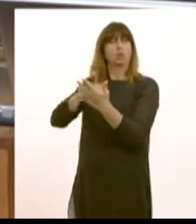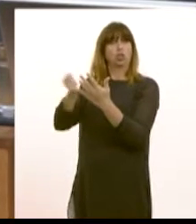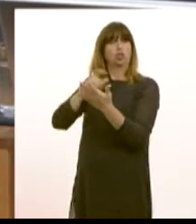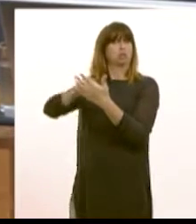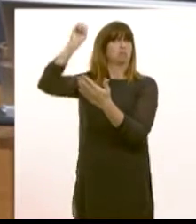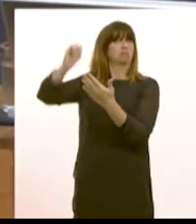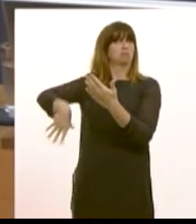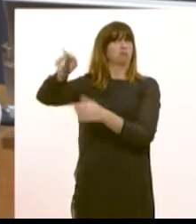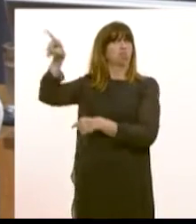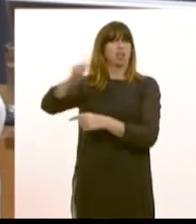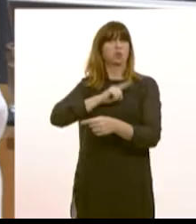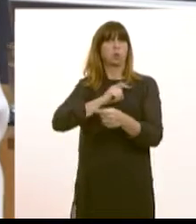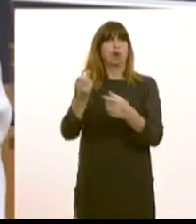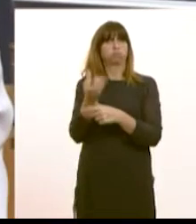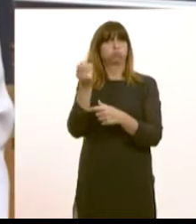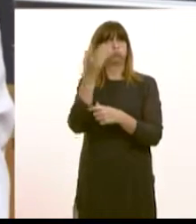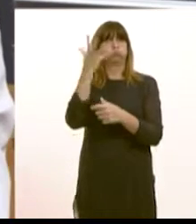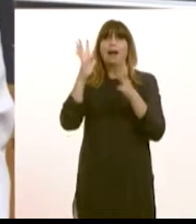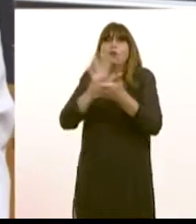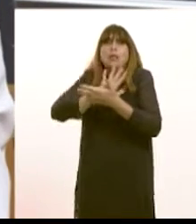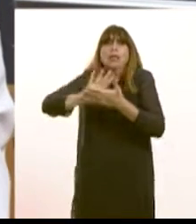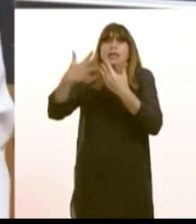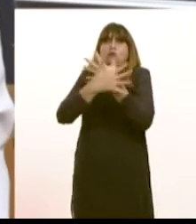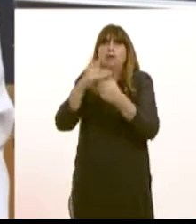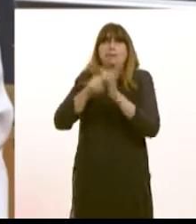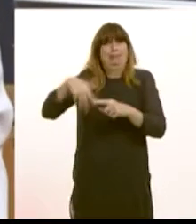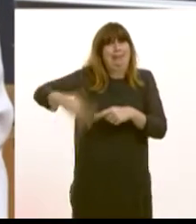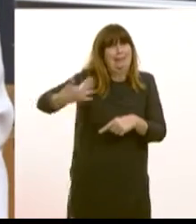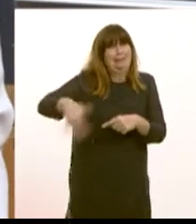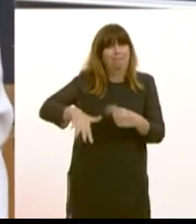First Minister, do you agree with me that the best support that the Welsh Government